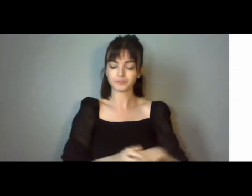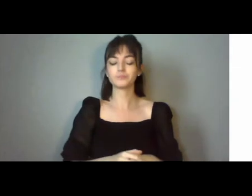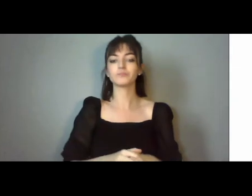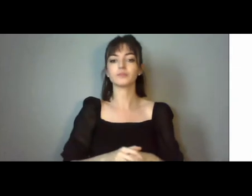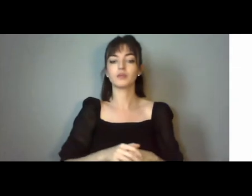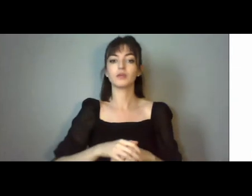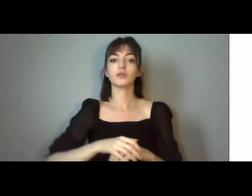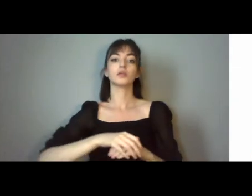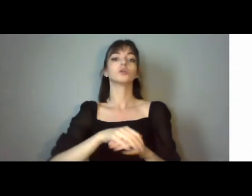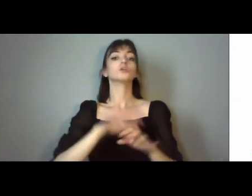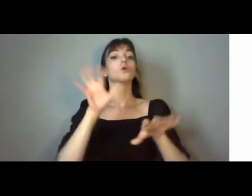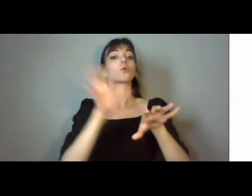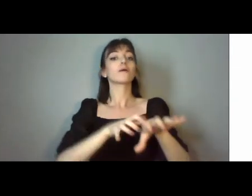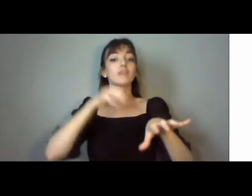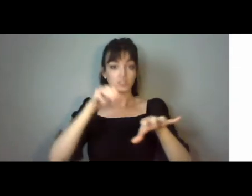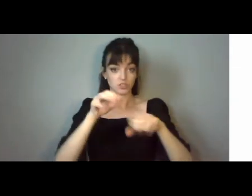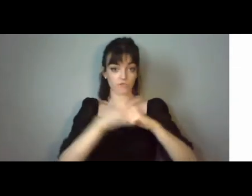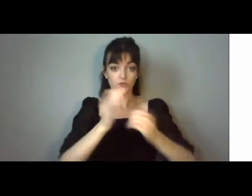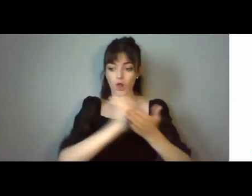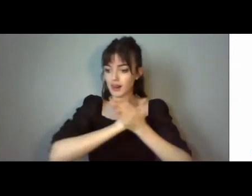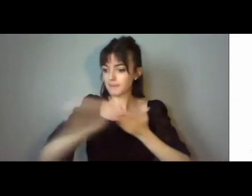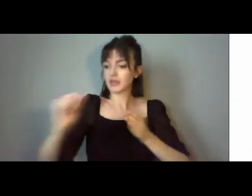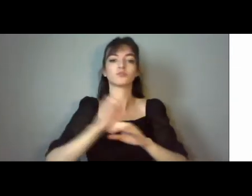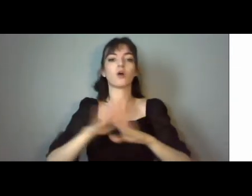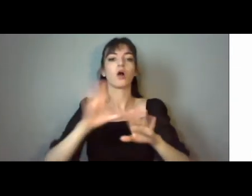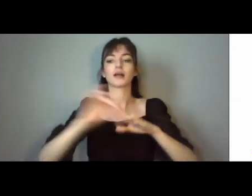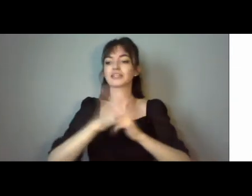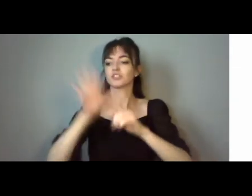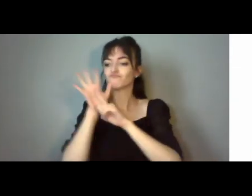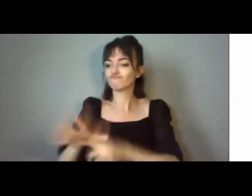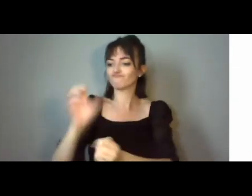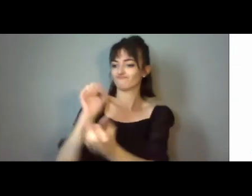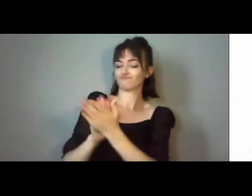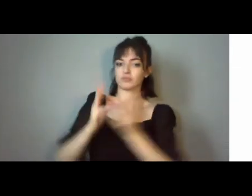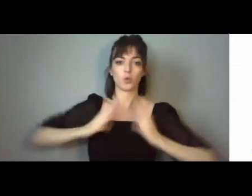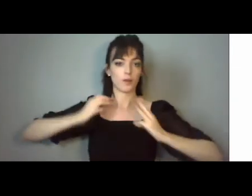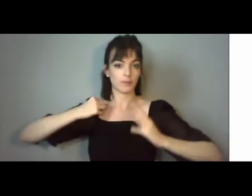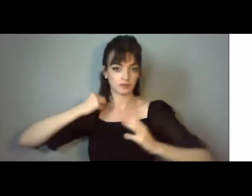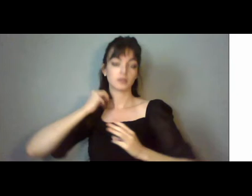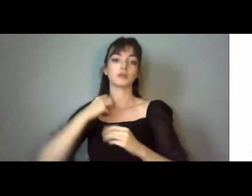on the elimination of all forms of discrimination against women refuted the normative standard by